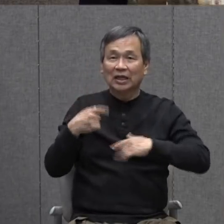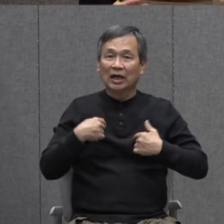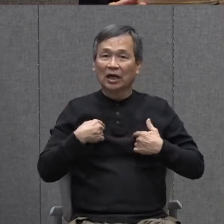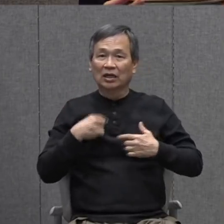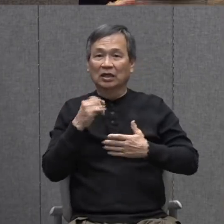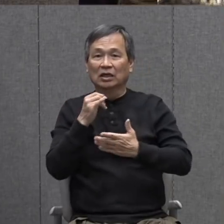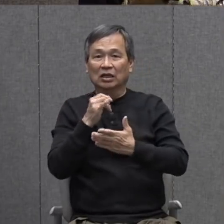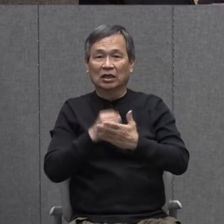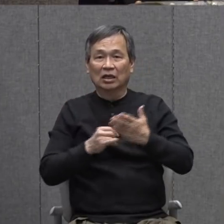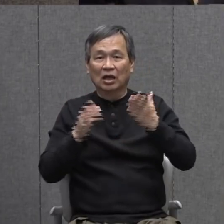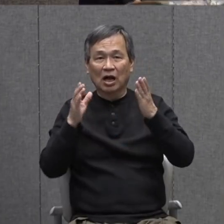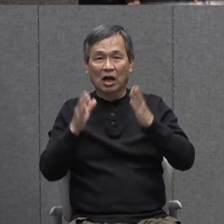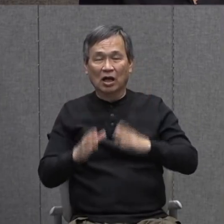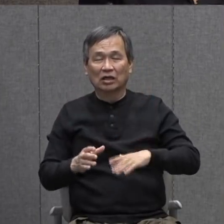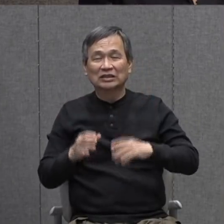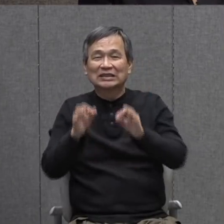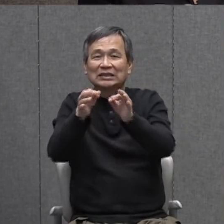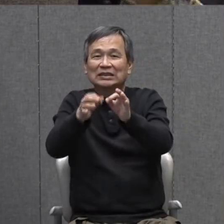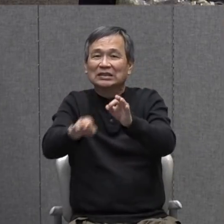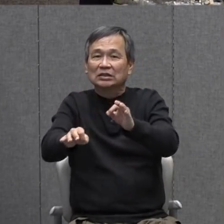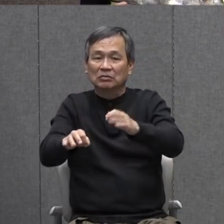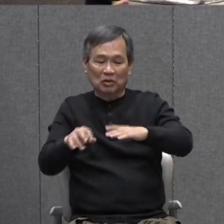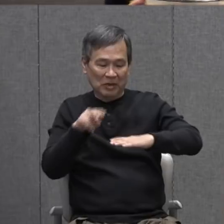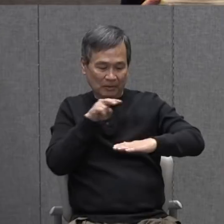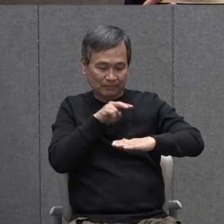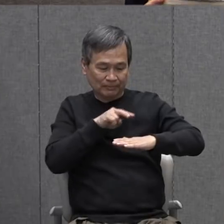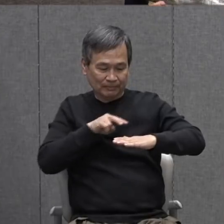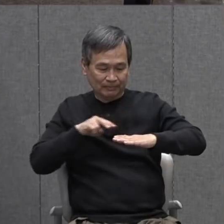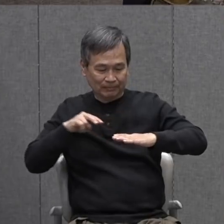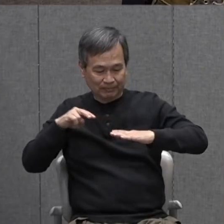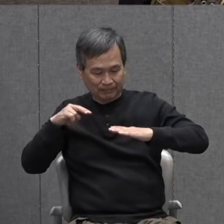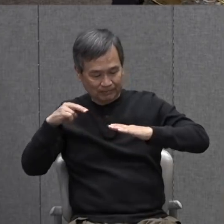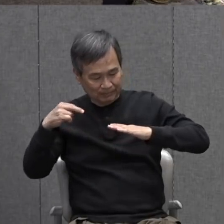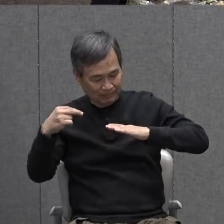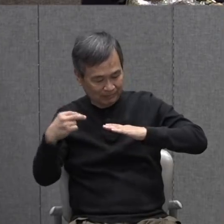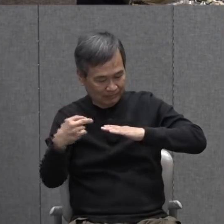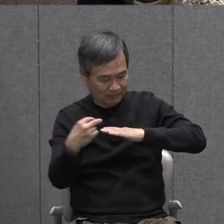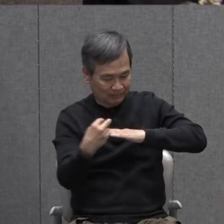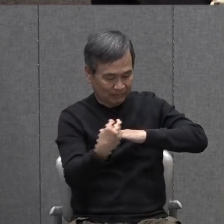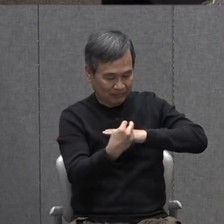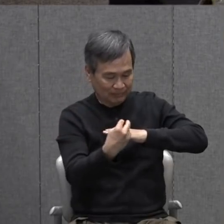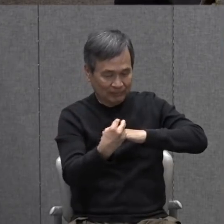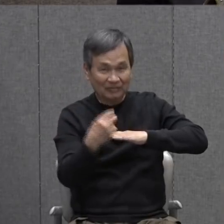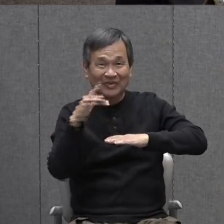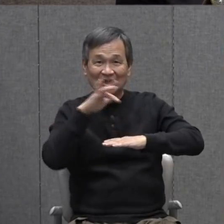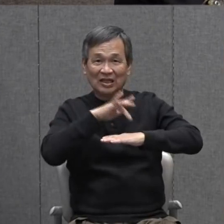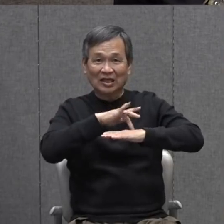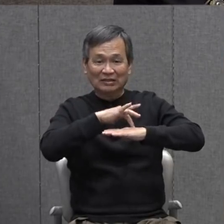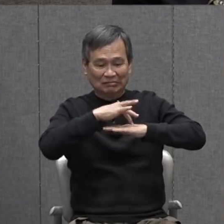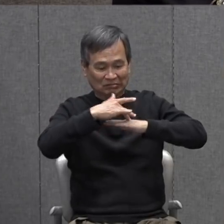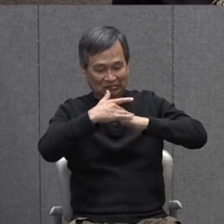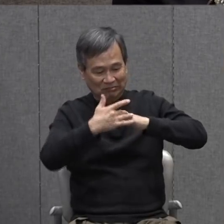a lot of information at once even with just an item as simple as this. The last thing I want you to look at